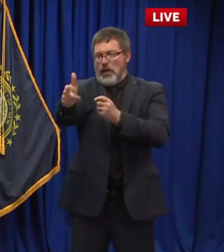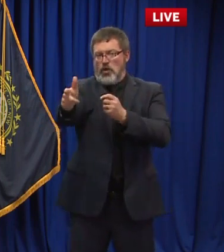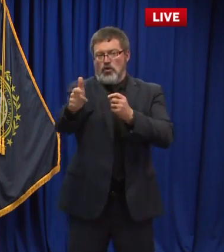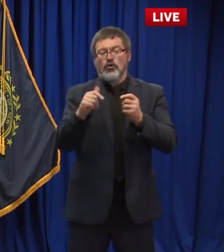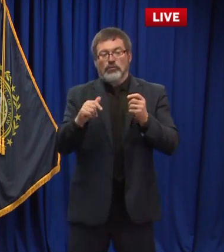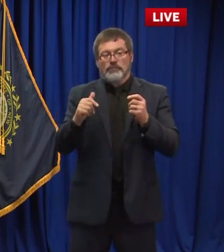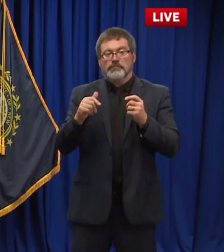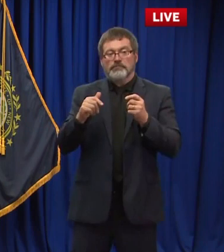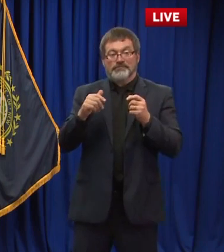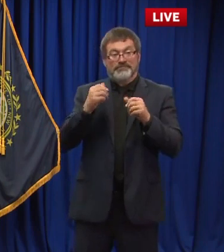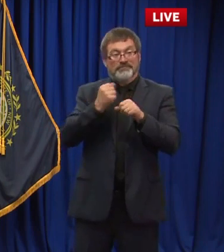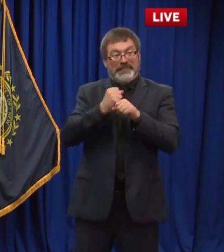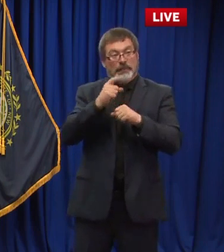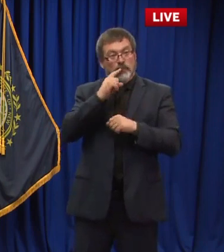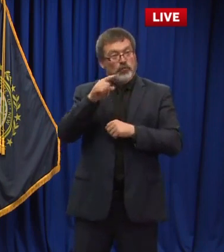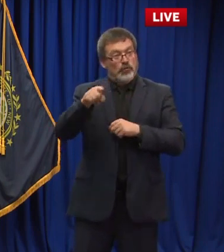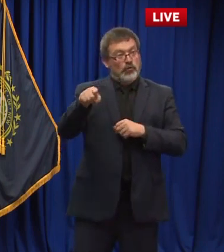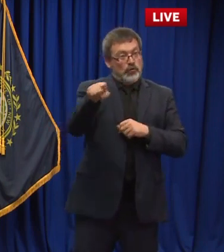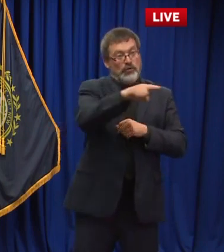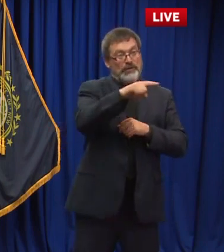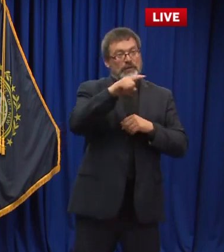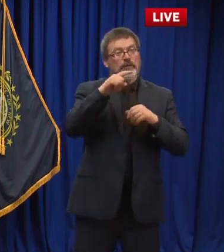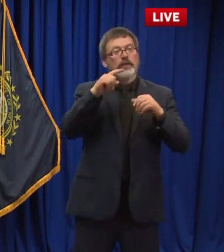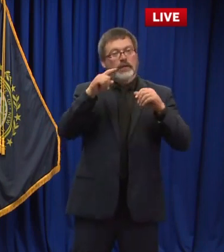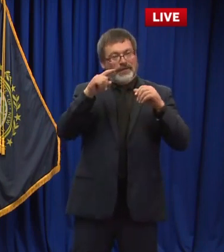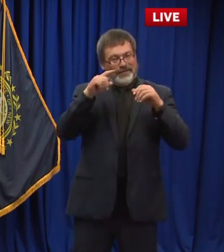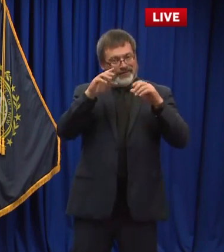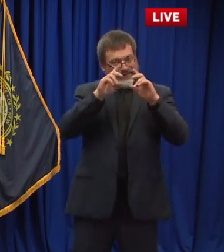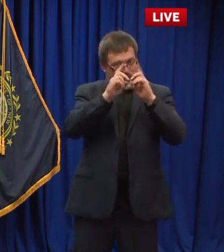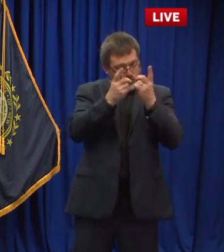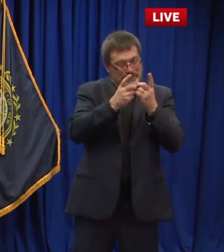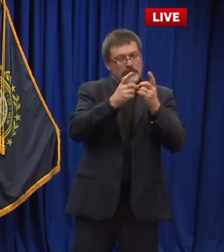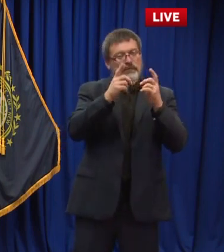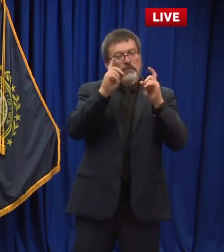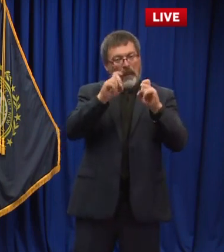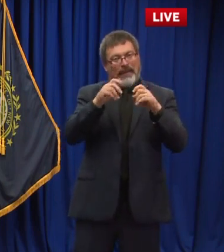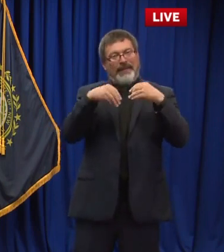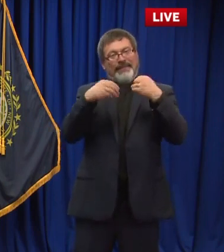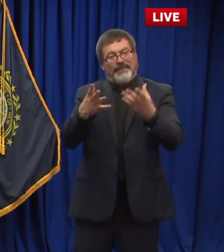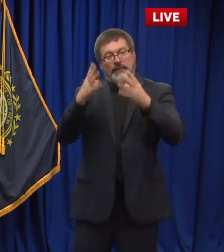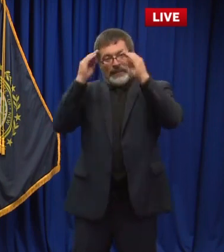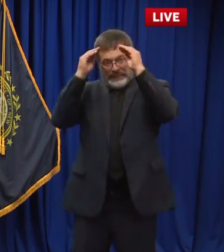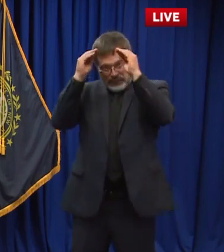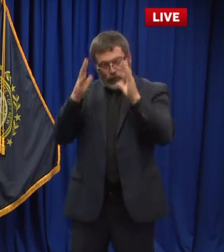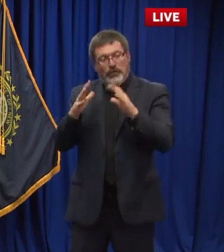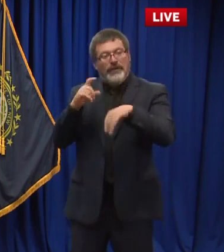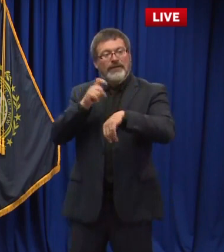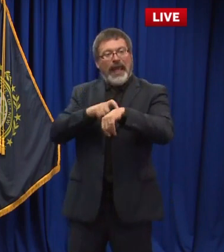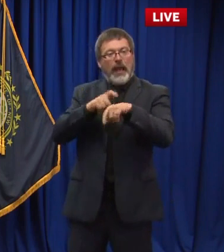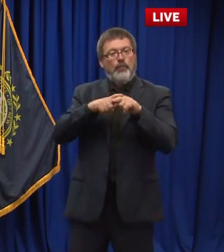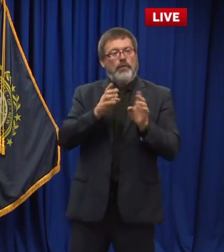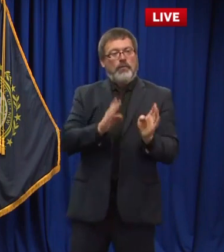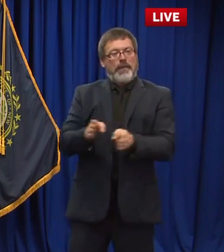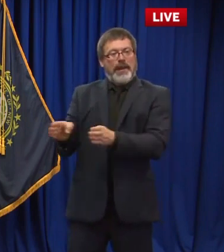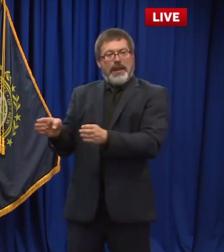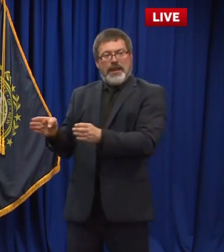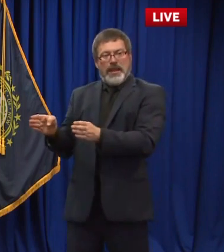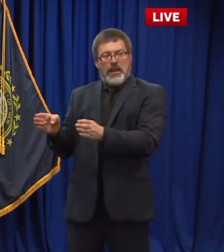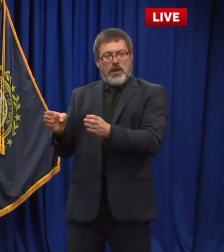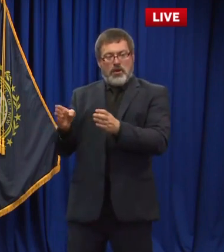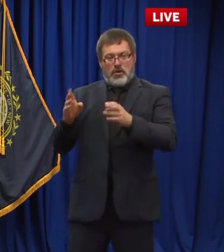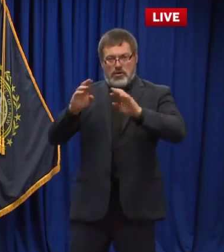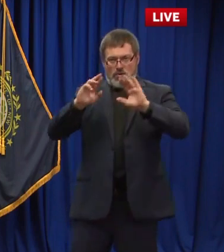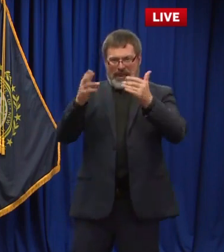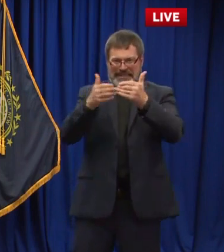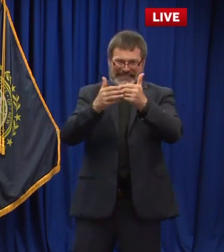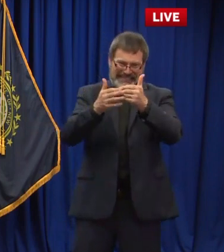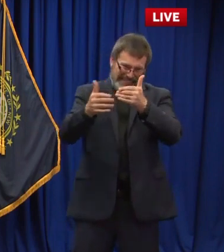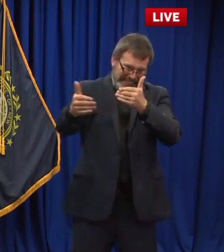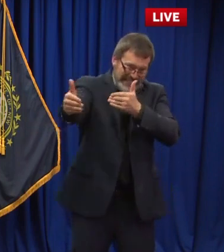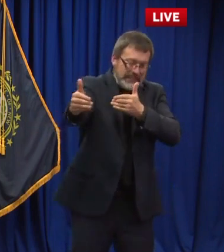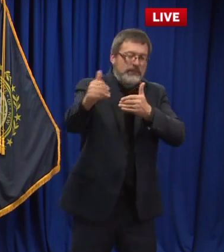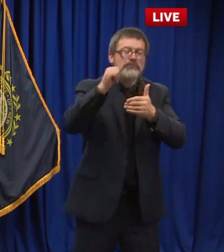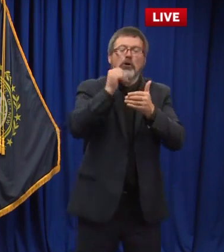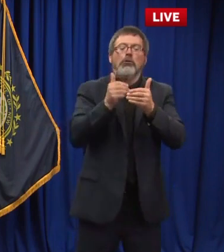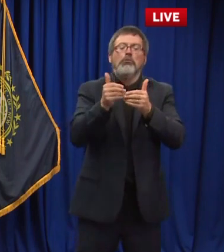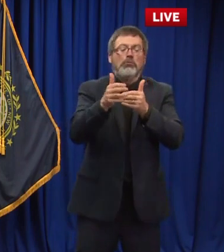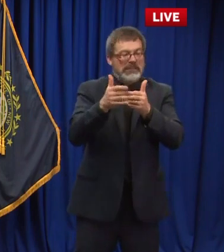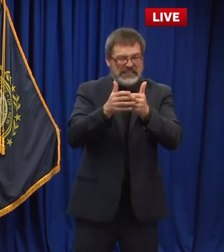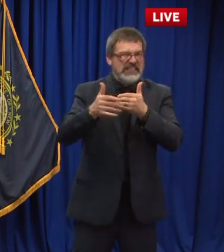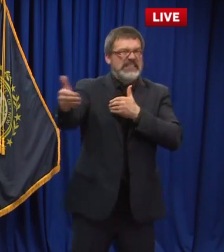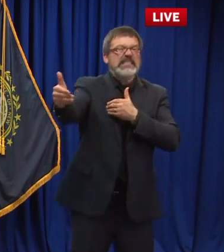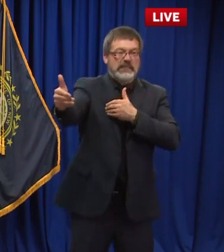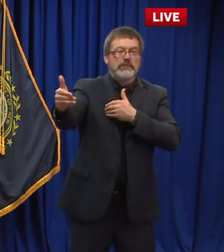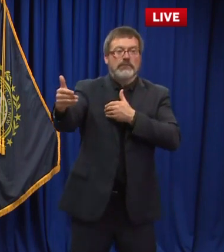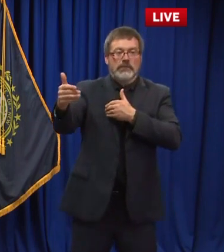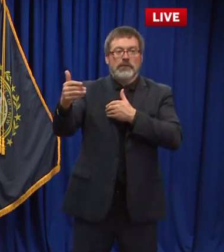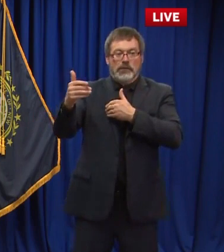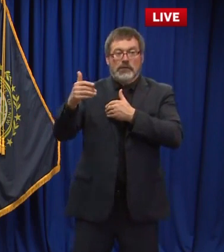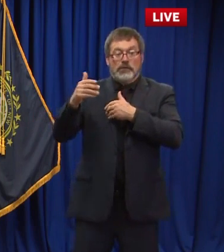WE WILL PROVIDE HYBRID BOTTLES IN A MOMENT, MAKING SURE THAT TEACHERS HAVE THE TIME TO PREPARE WHAT THEIR CLASSES MIGHT LIKE, MAKING SURE THEY HAVE EXTRA DEVELOPMENT DAYS AND THEY